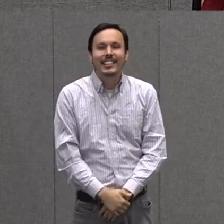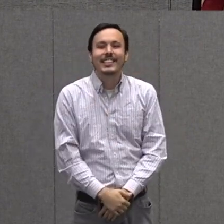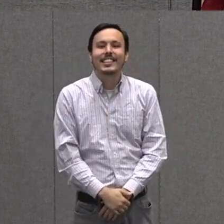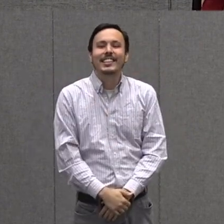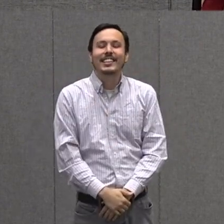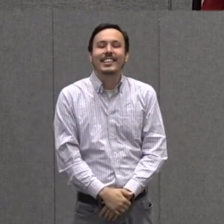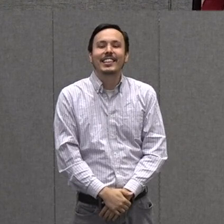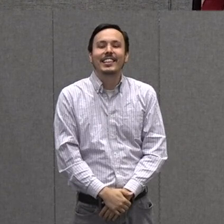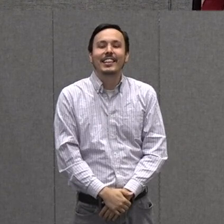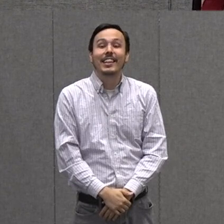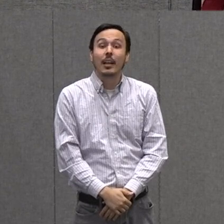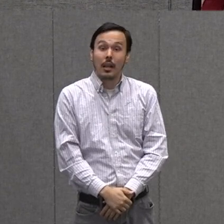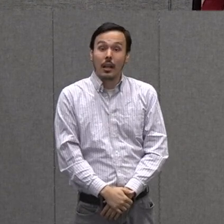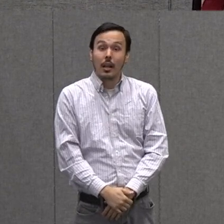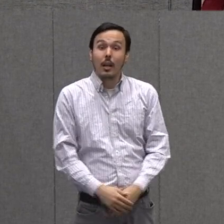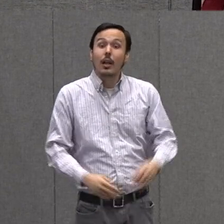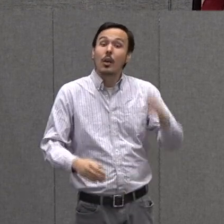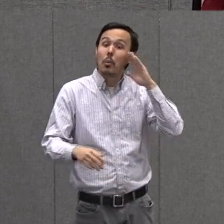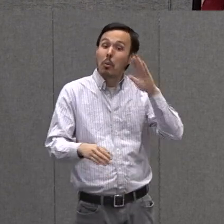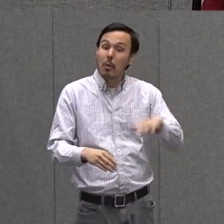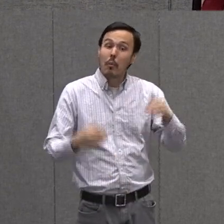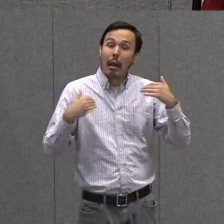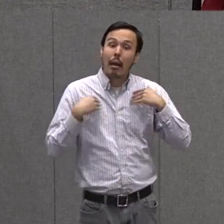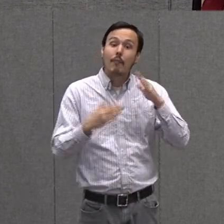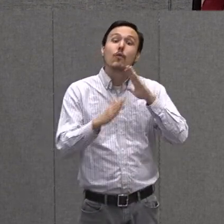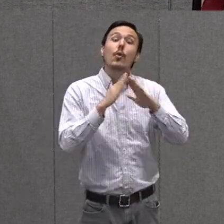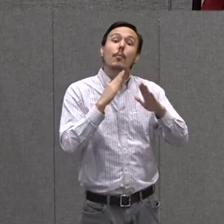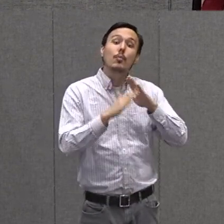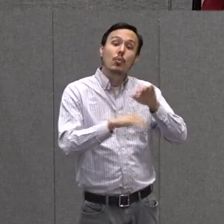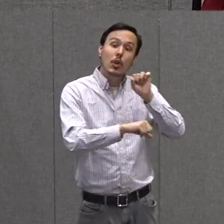Not only do we have community workers that are working with their jobs,